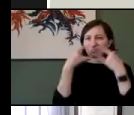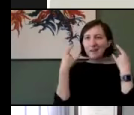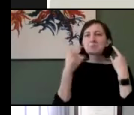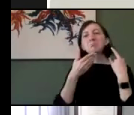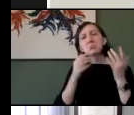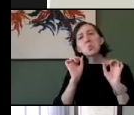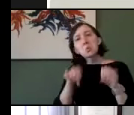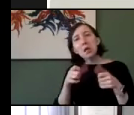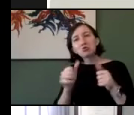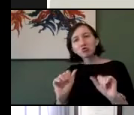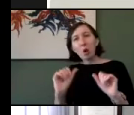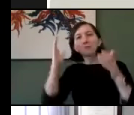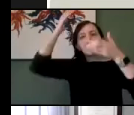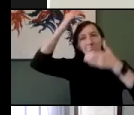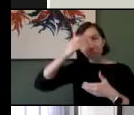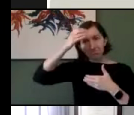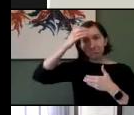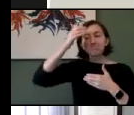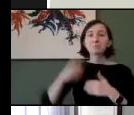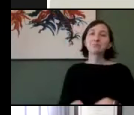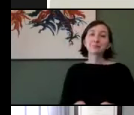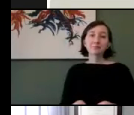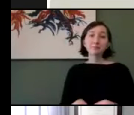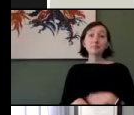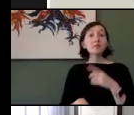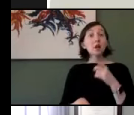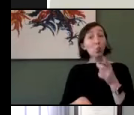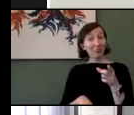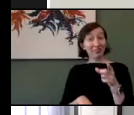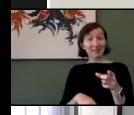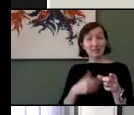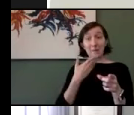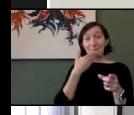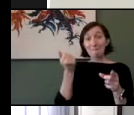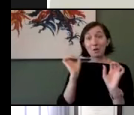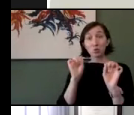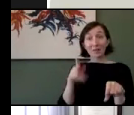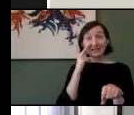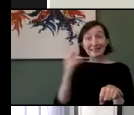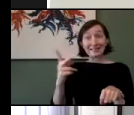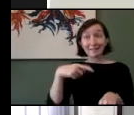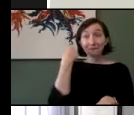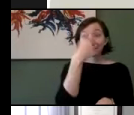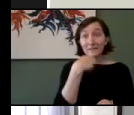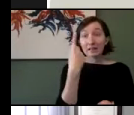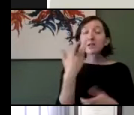The expanded facial visibility may facilitate early identification of seizures,